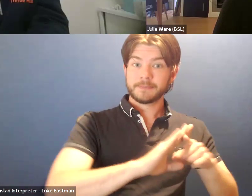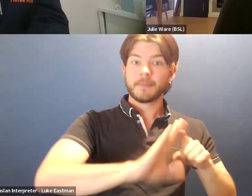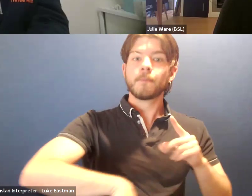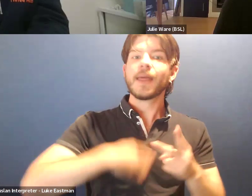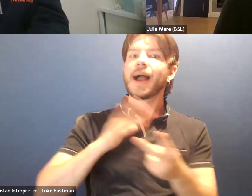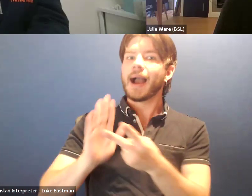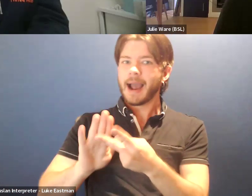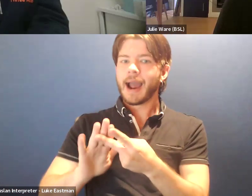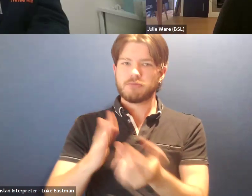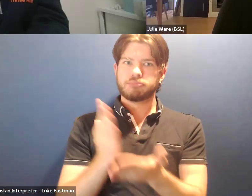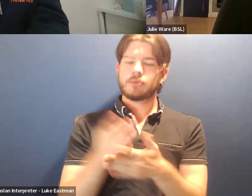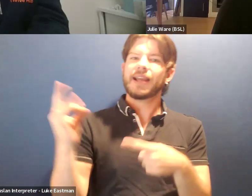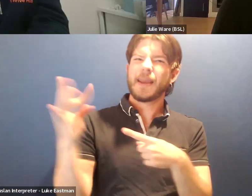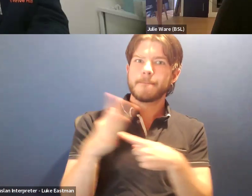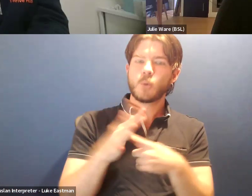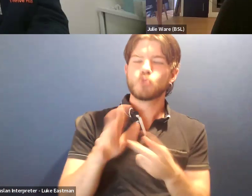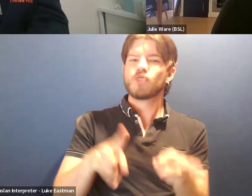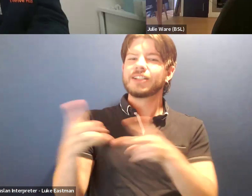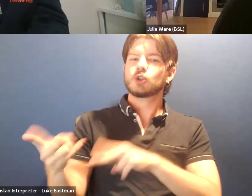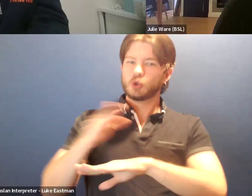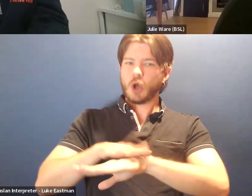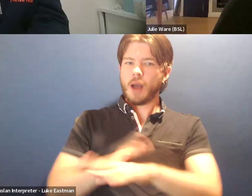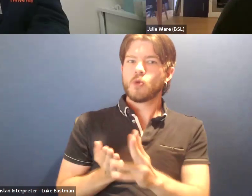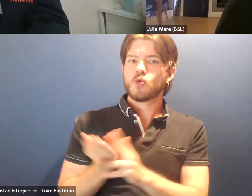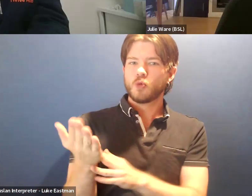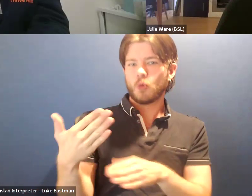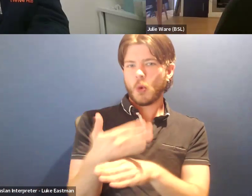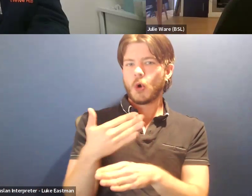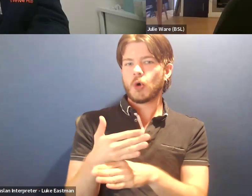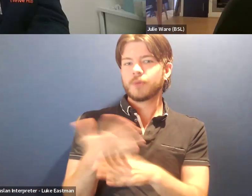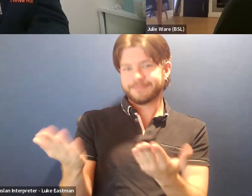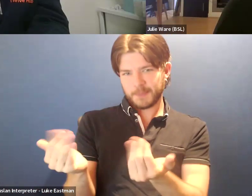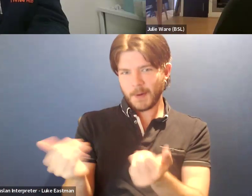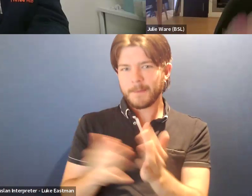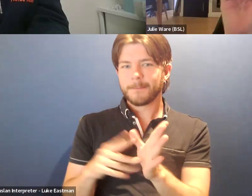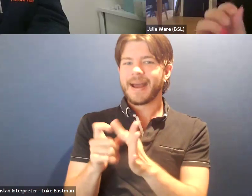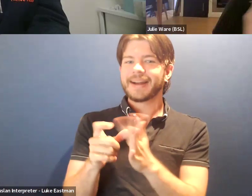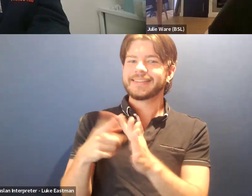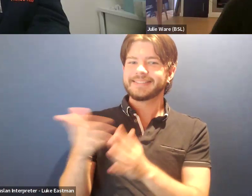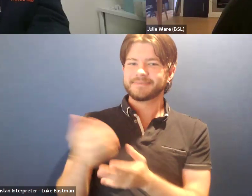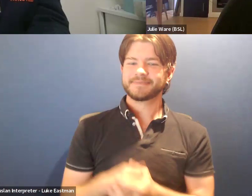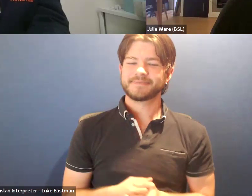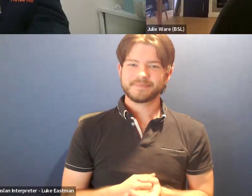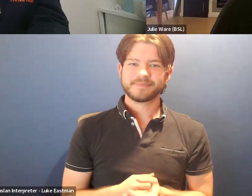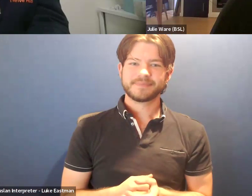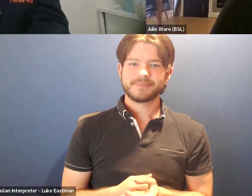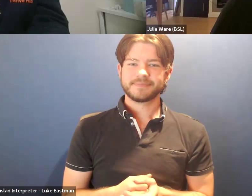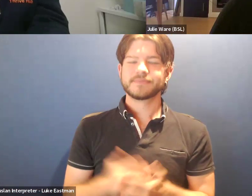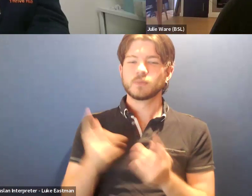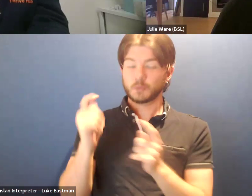important transition period through to work. So welcome Maddie. I'll give you a chance in a minute to talk a little bit